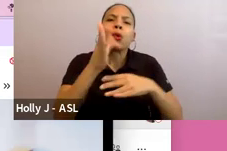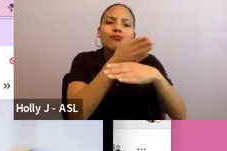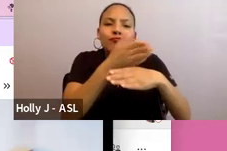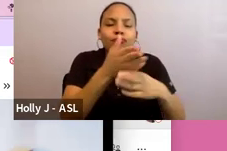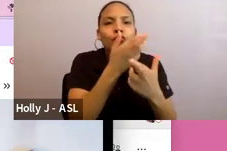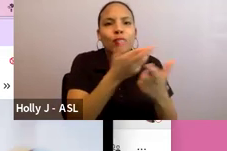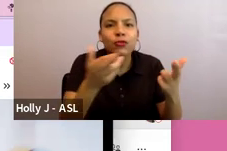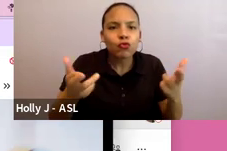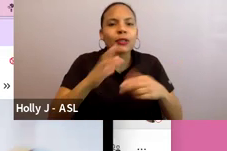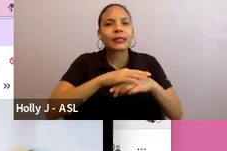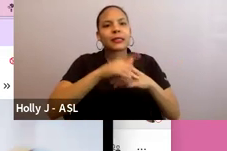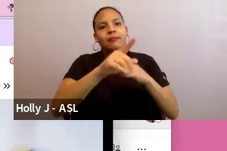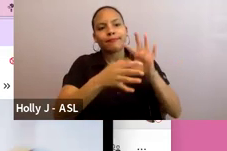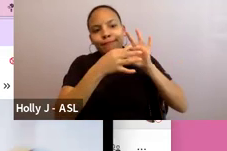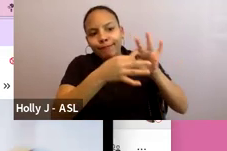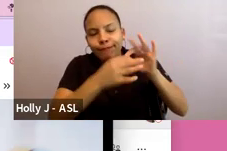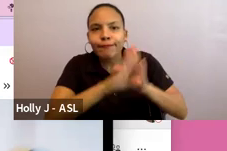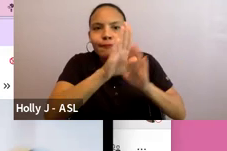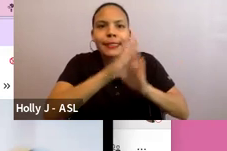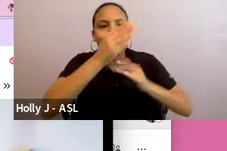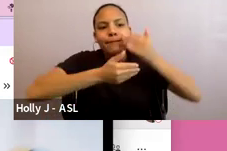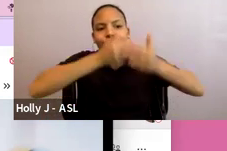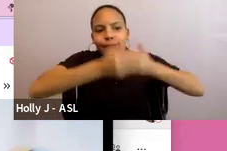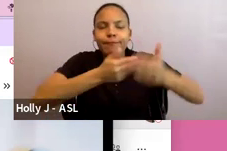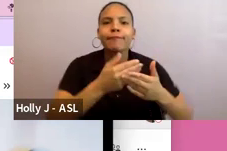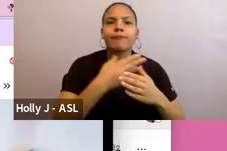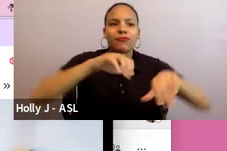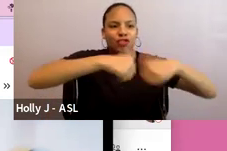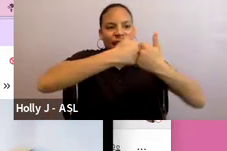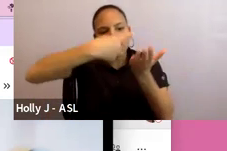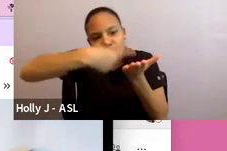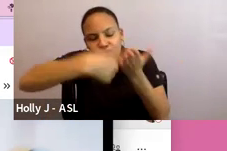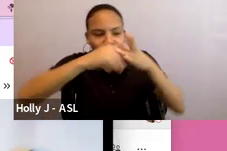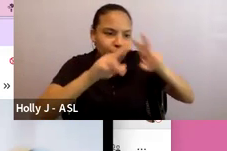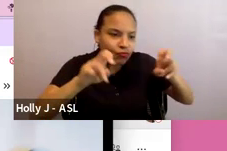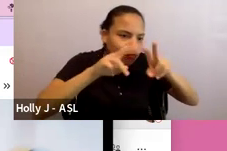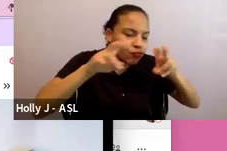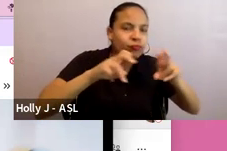networking, naming challenges, and analyzing the field. They are gatherings of artists, the